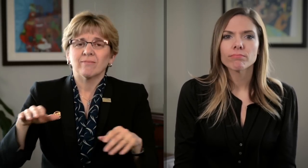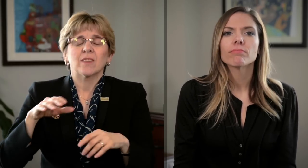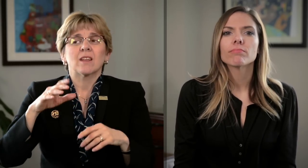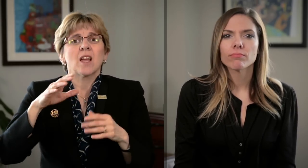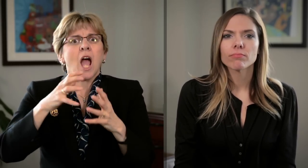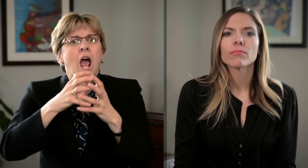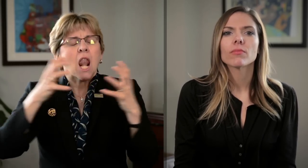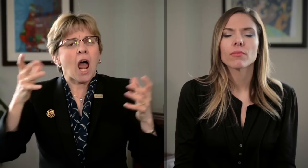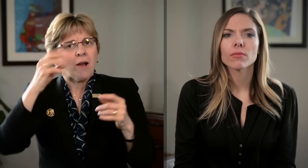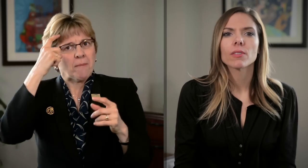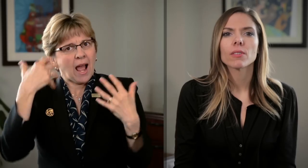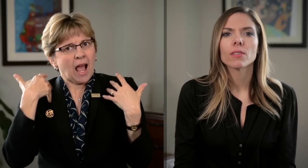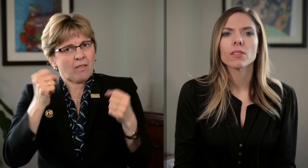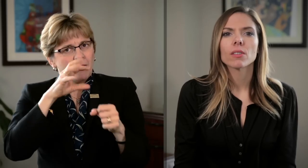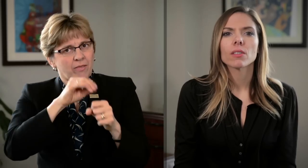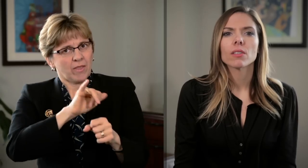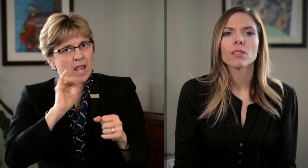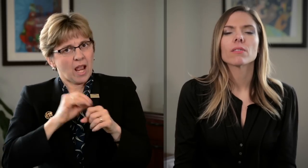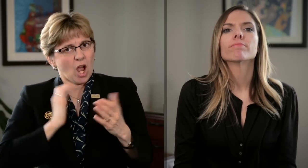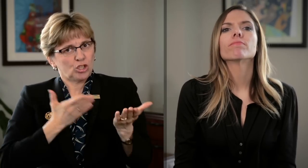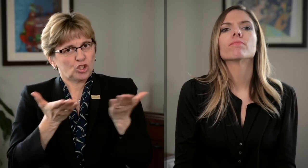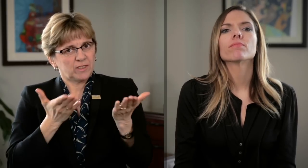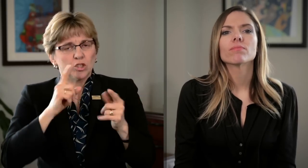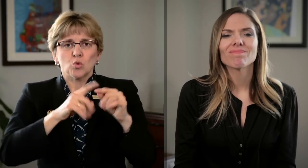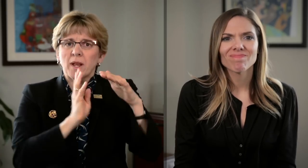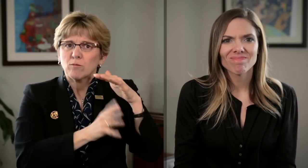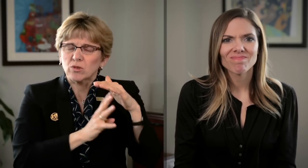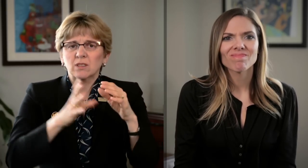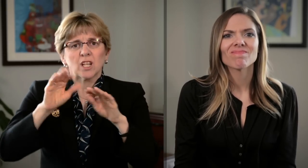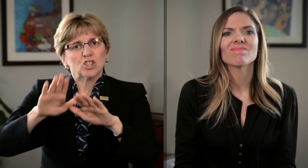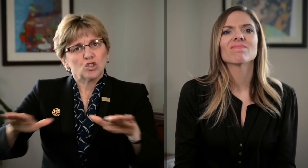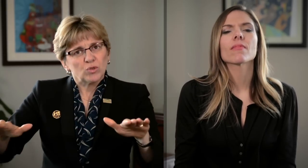The job involved a lot of mental health services to immigrants and children.